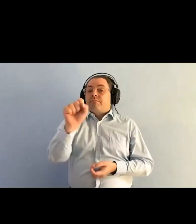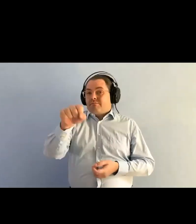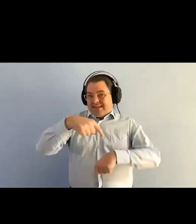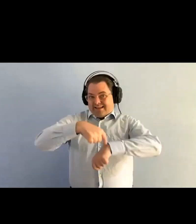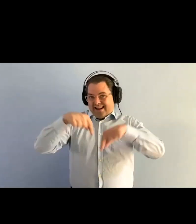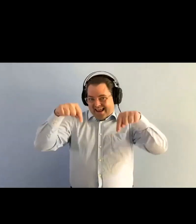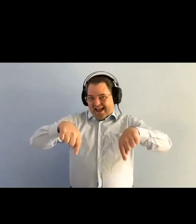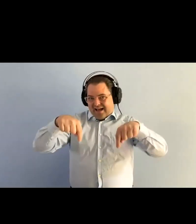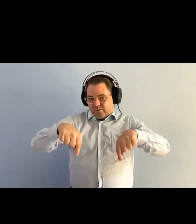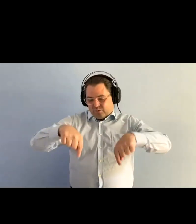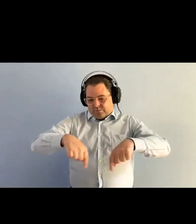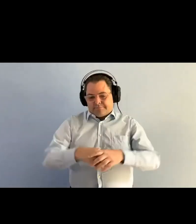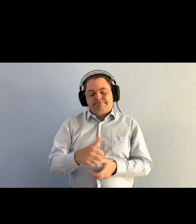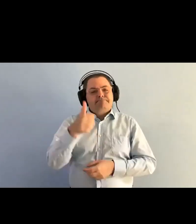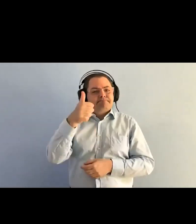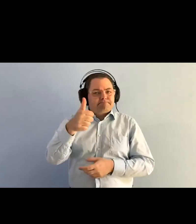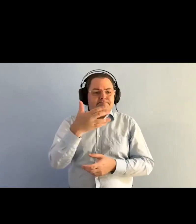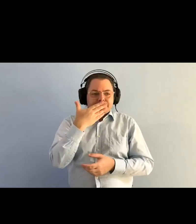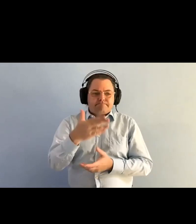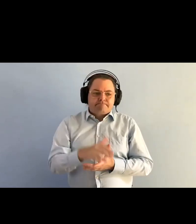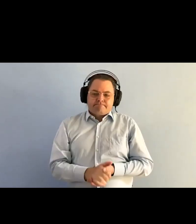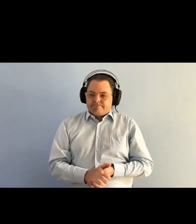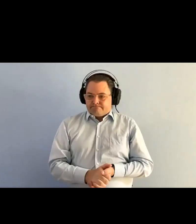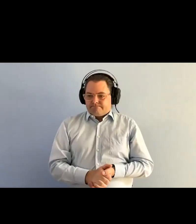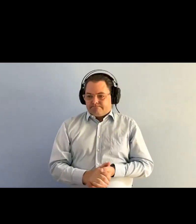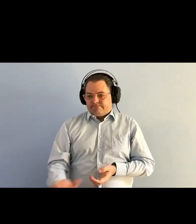should be put in place. Thank you. >> CHRISTIAN MODINO: Thank you,